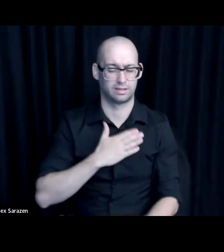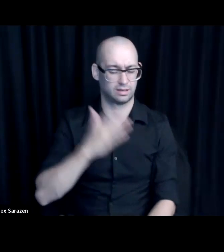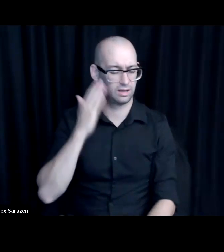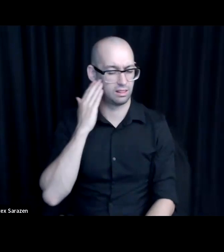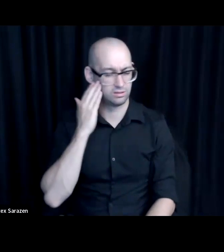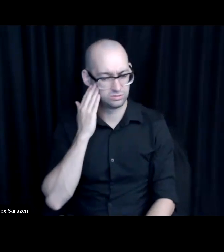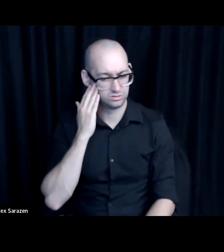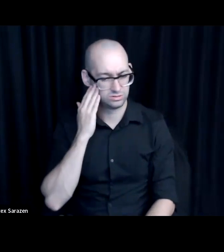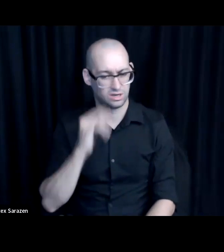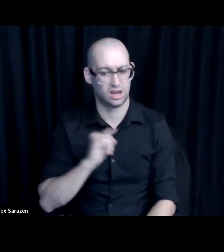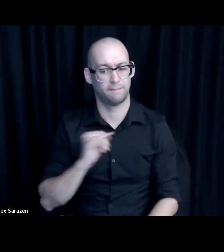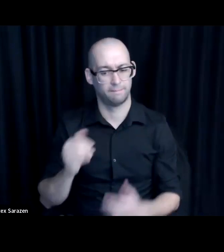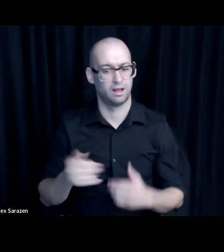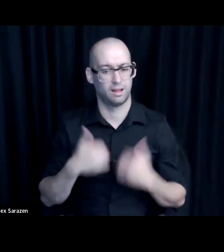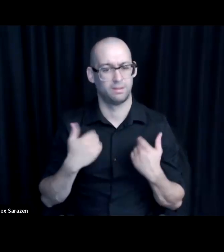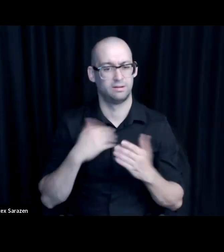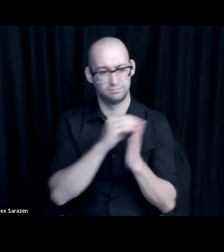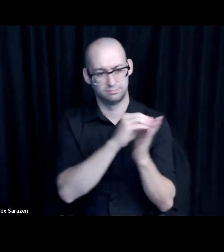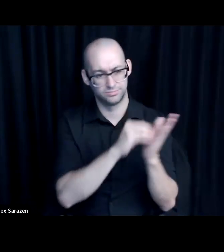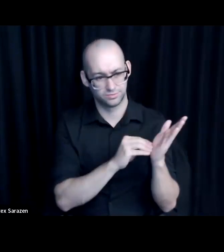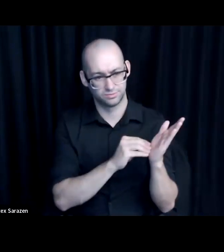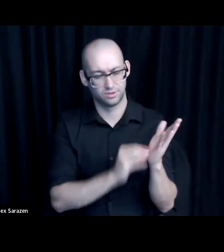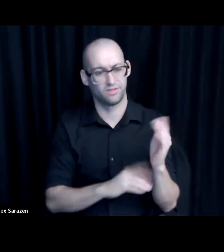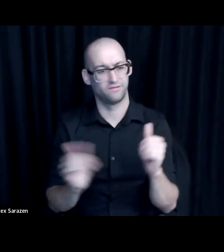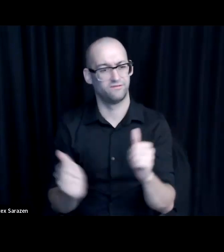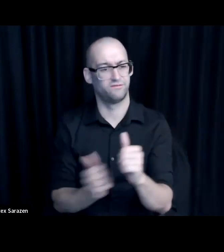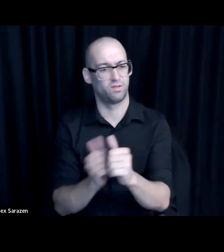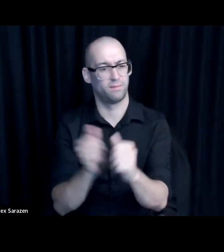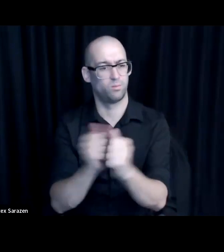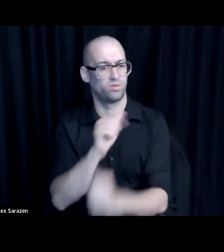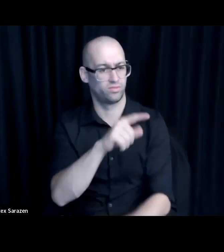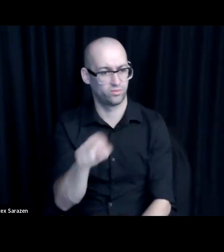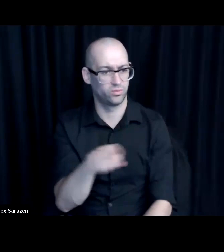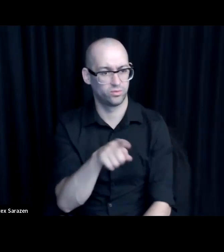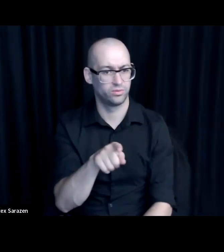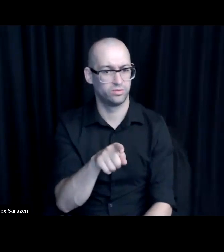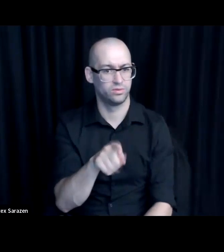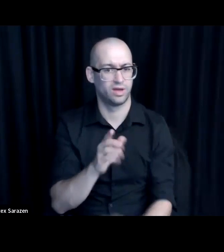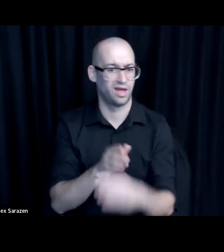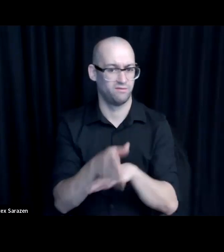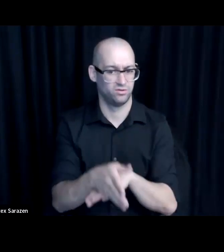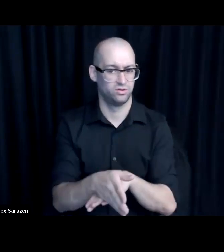to to take this down and follow up with you, sometime afterward, and and you know